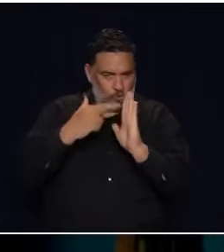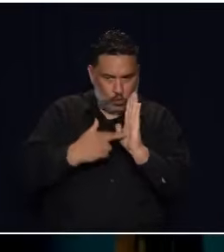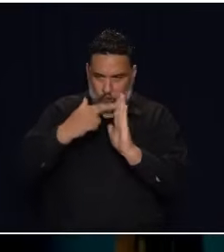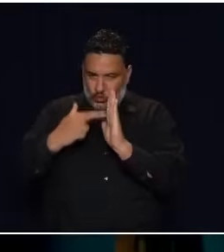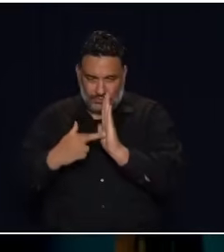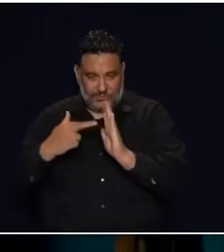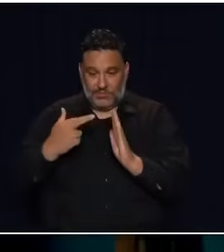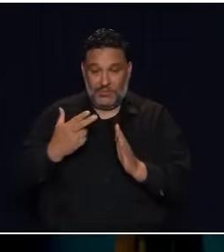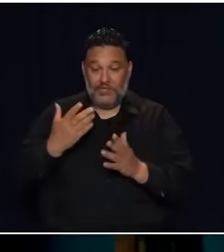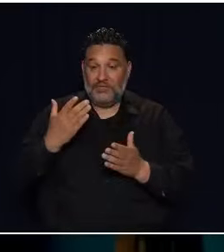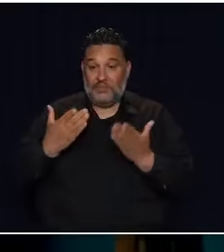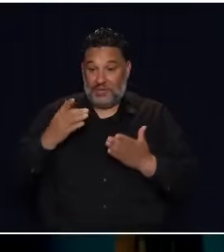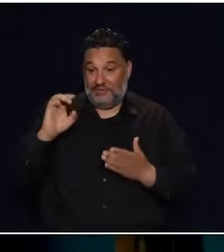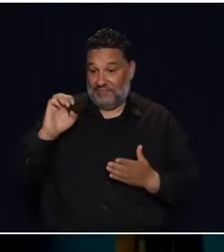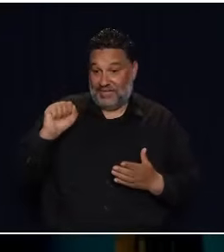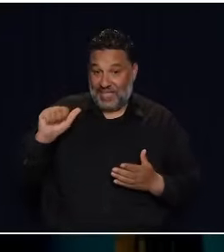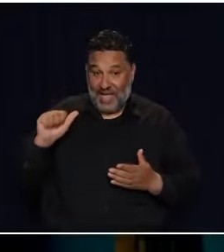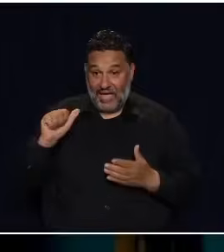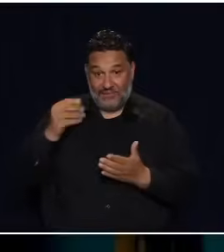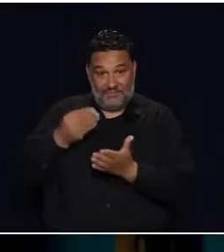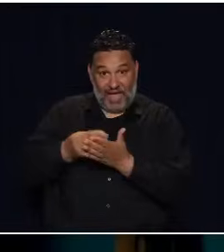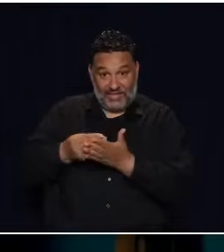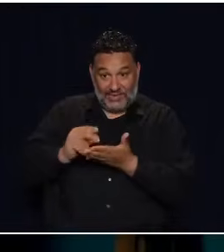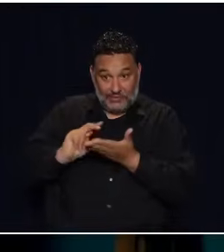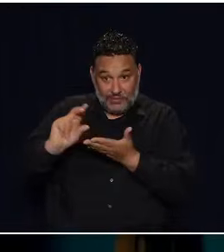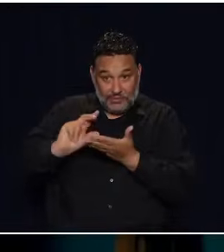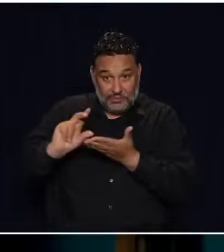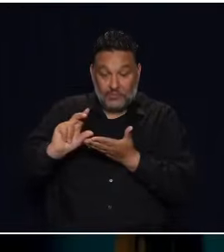LEGISLATORS TO ENSURE WE PUT